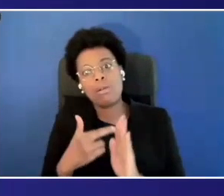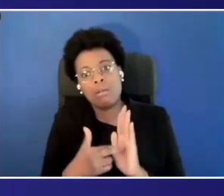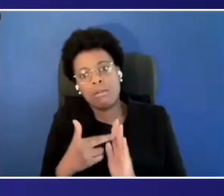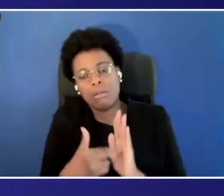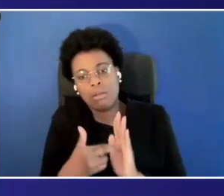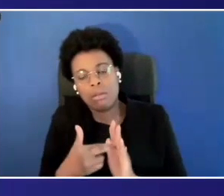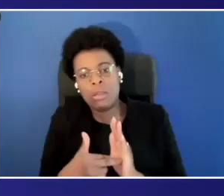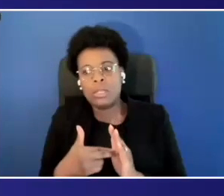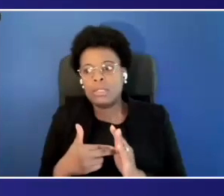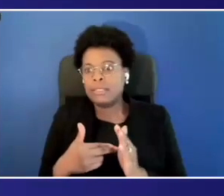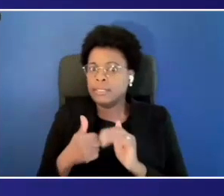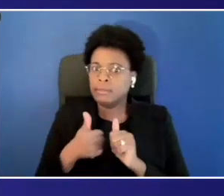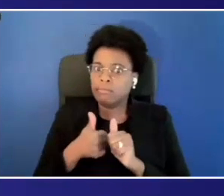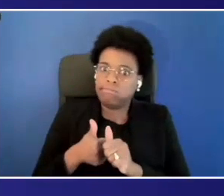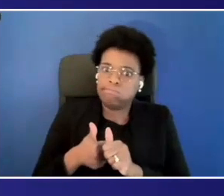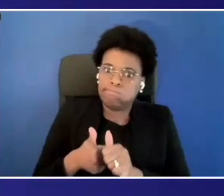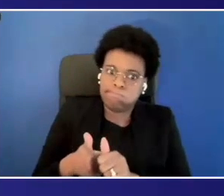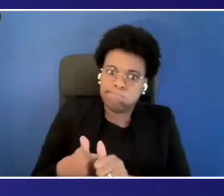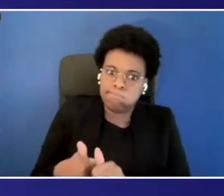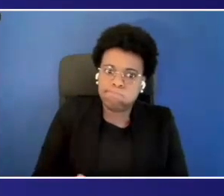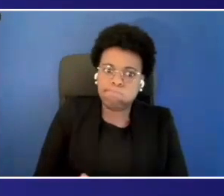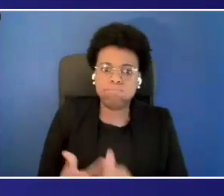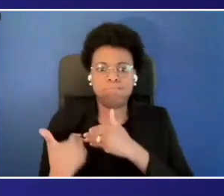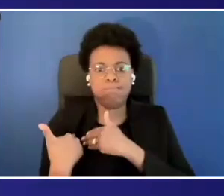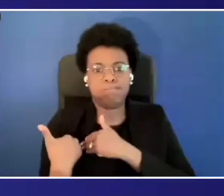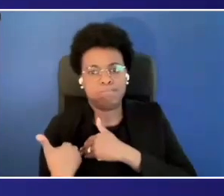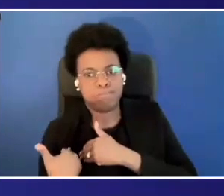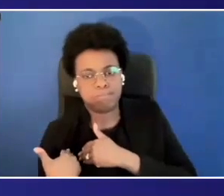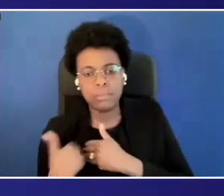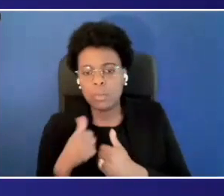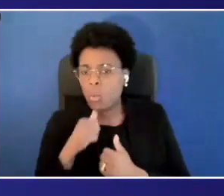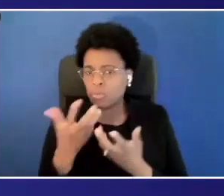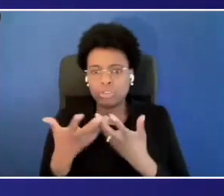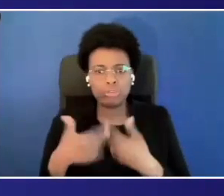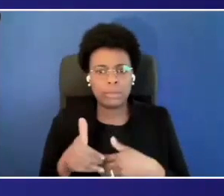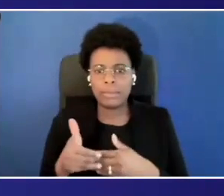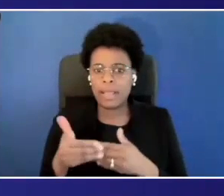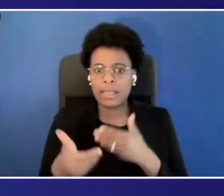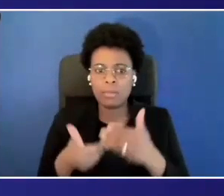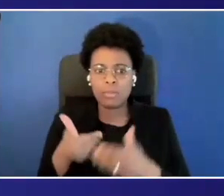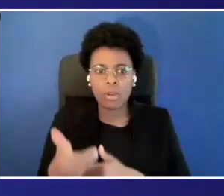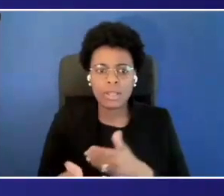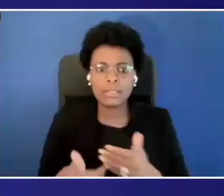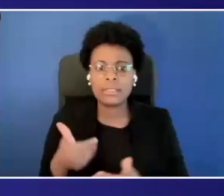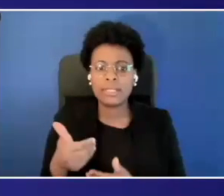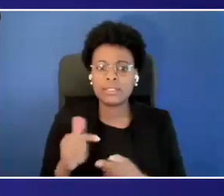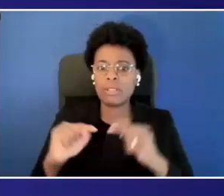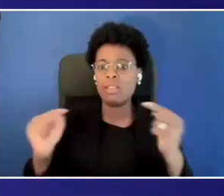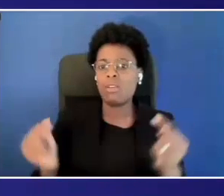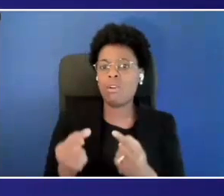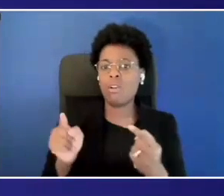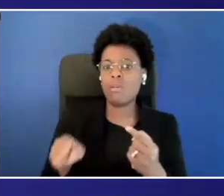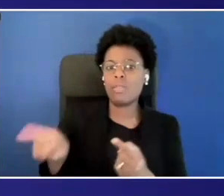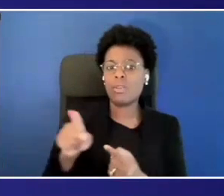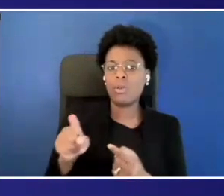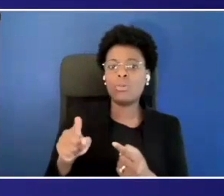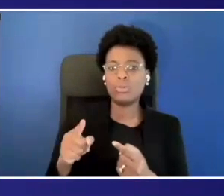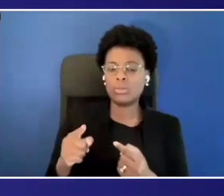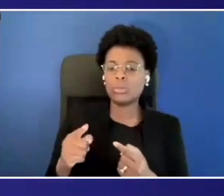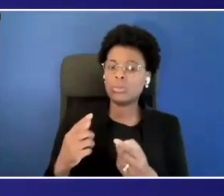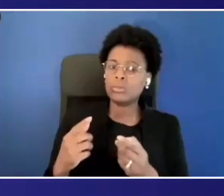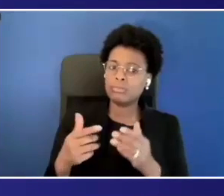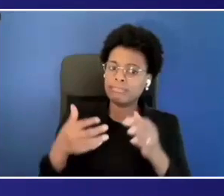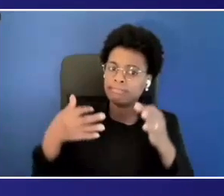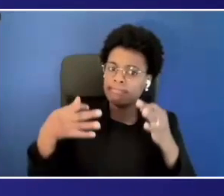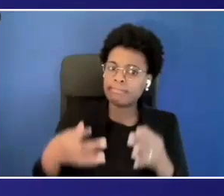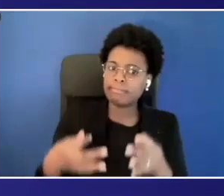Rather than streamlining access it would restrict it harming those who pursue generally lower paying public and not for careers essential to our democracy.